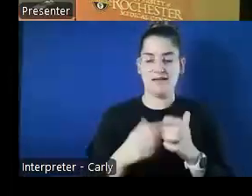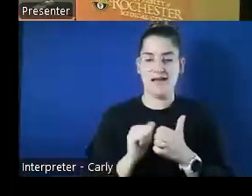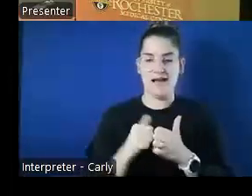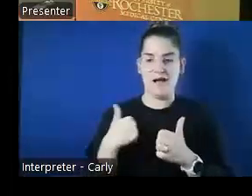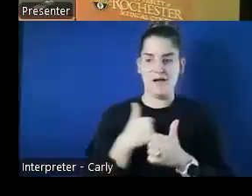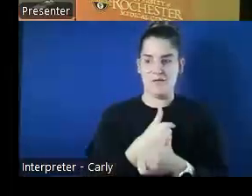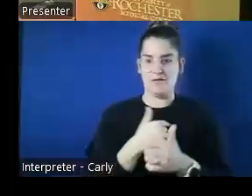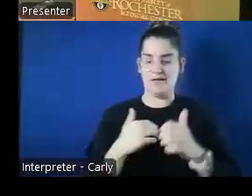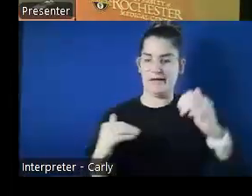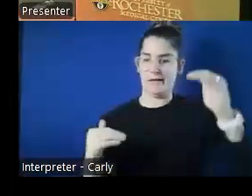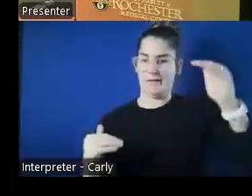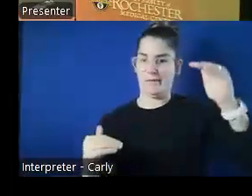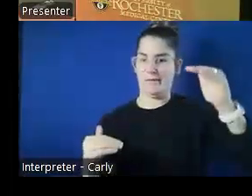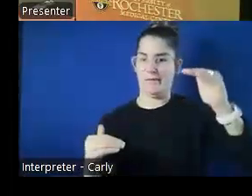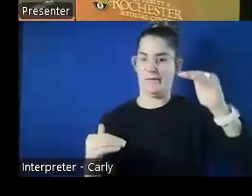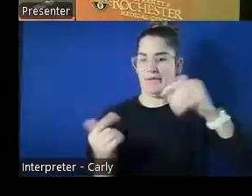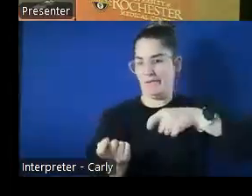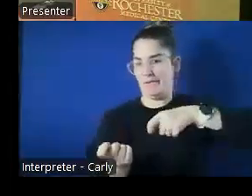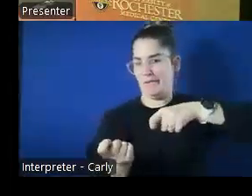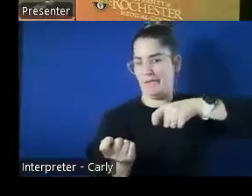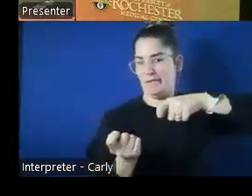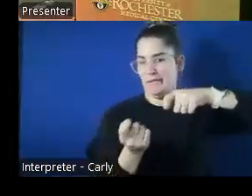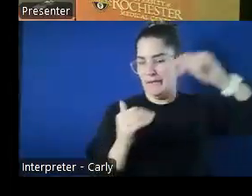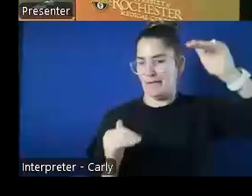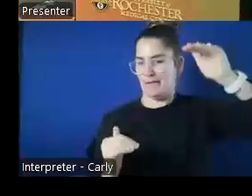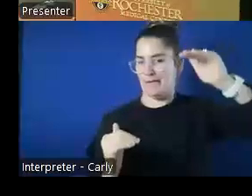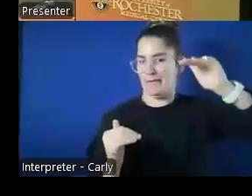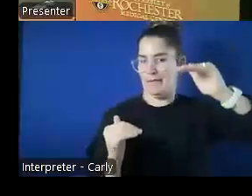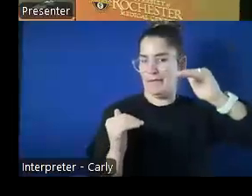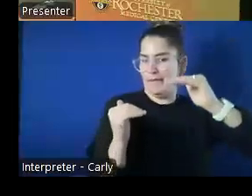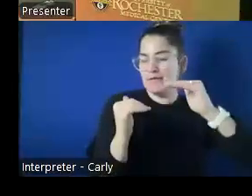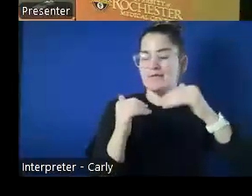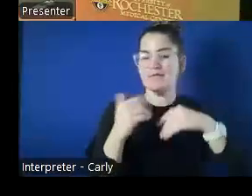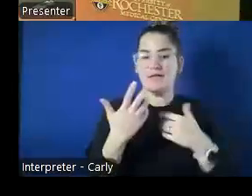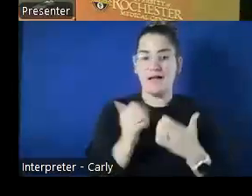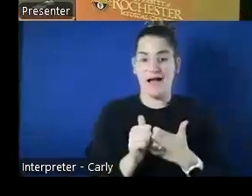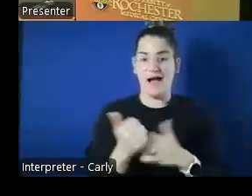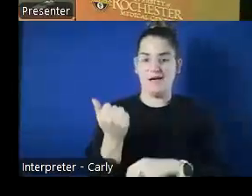that mortality G gap for these patients and a big part of that is overcoming our own stigma our own